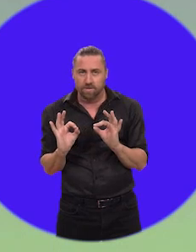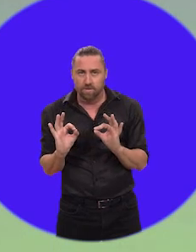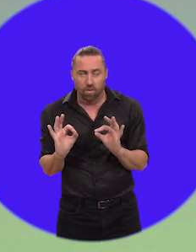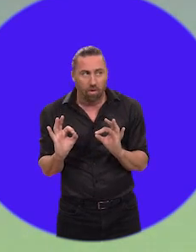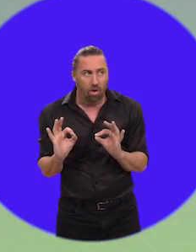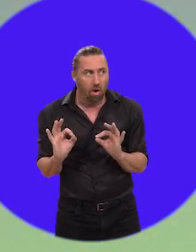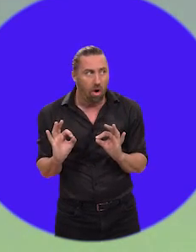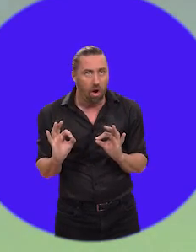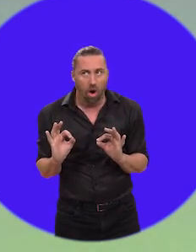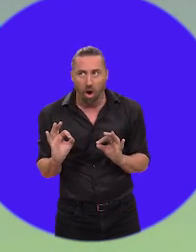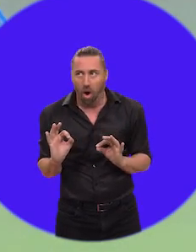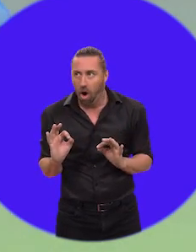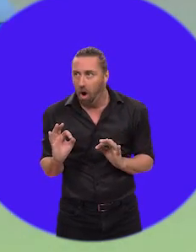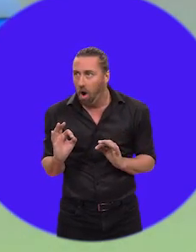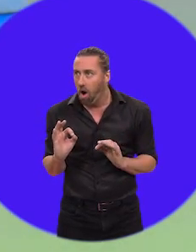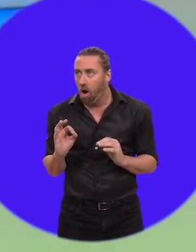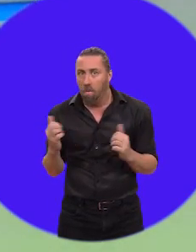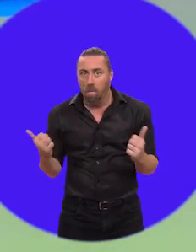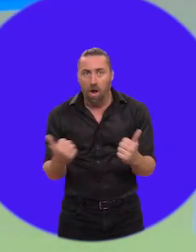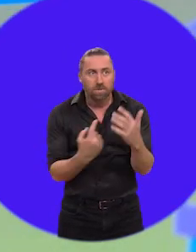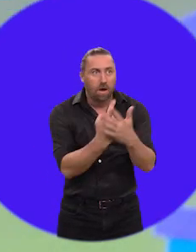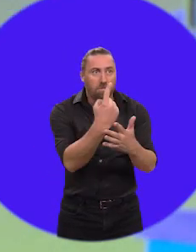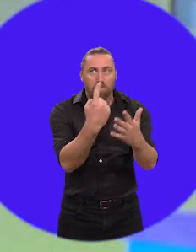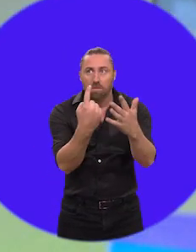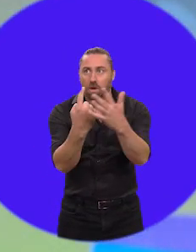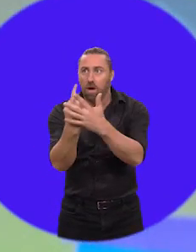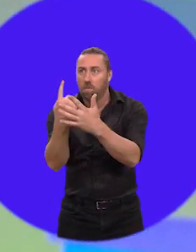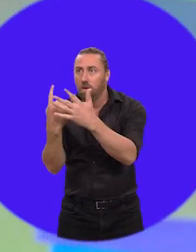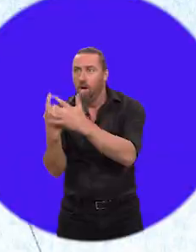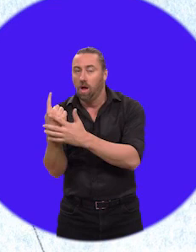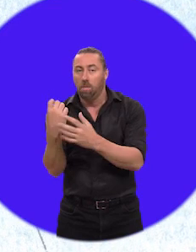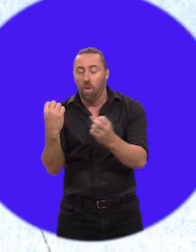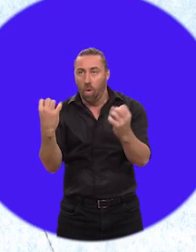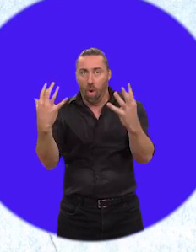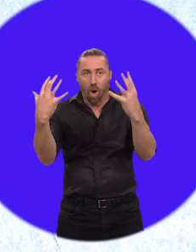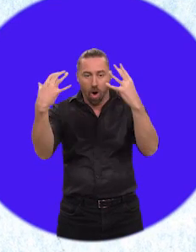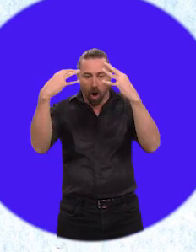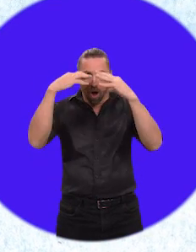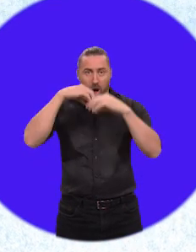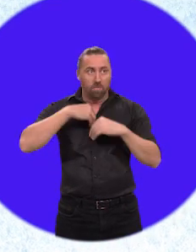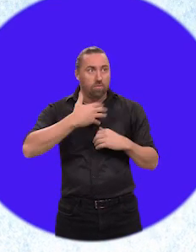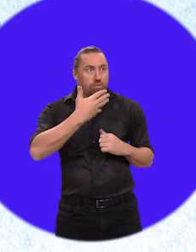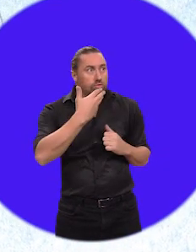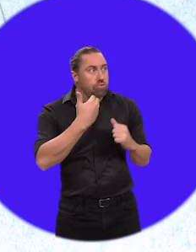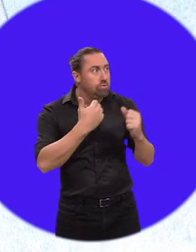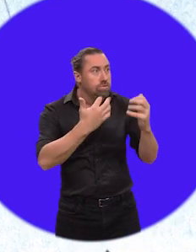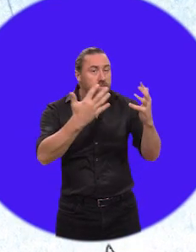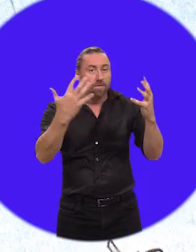Suddenly, the world unfolded around Mary, as her senses were filled with more beautiful things.